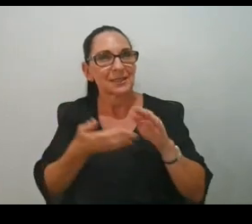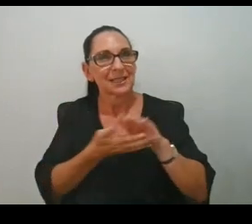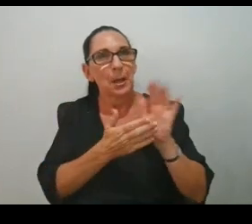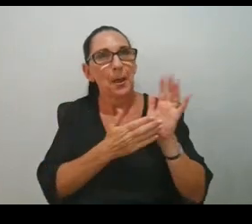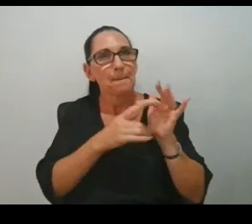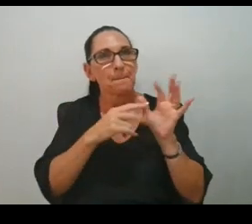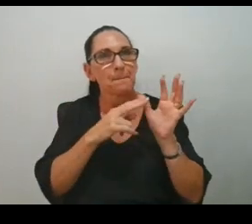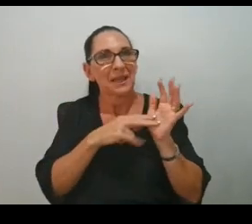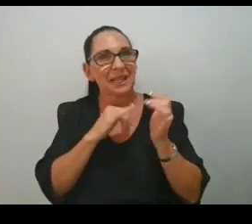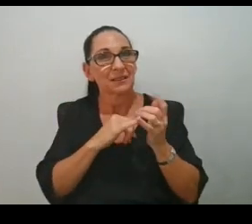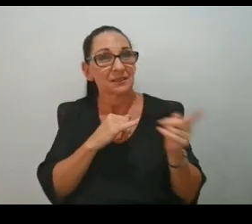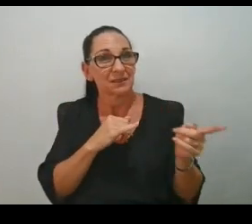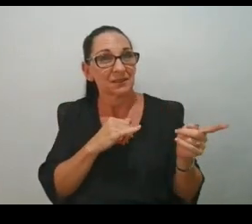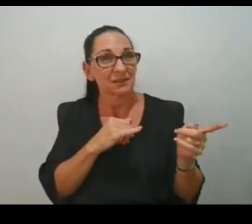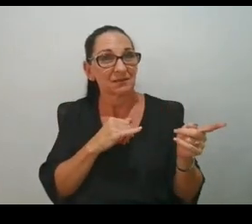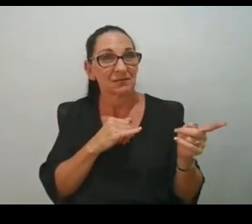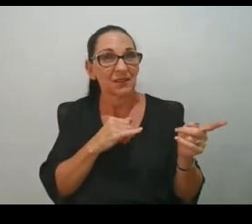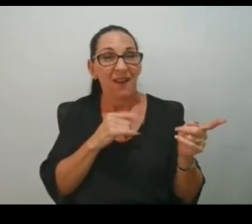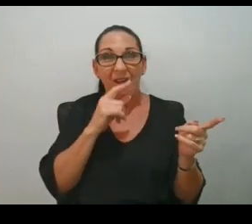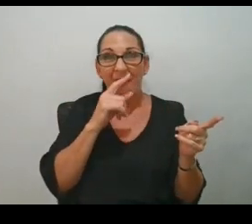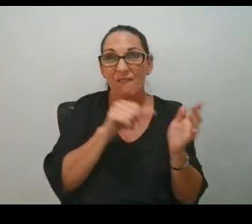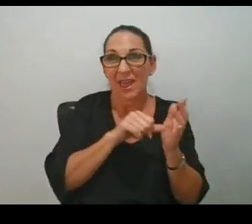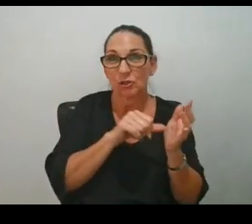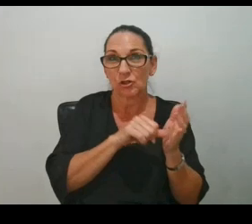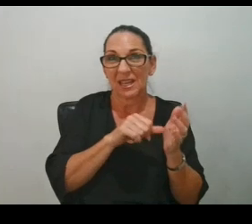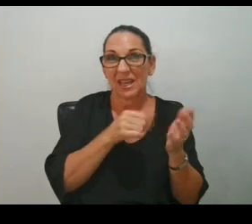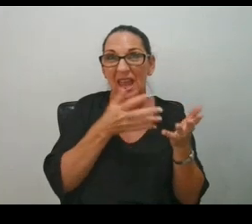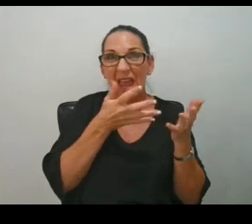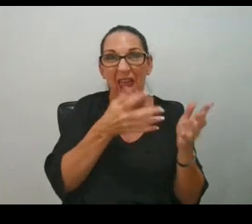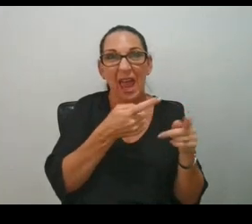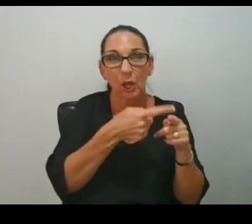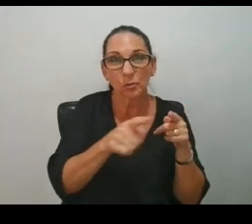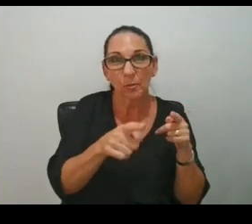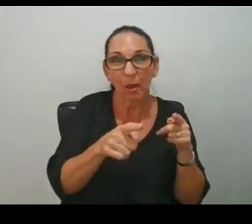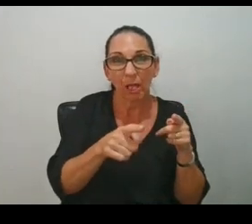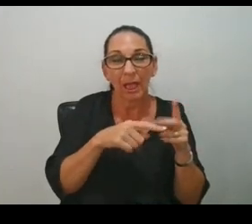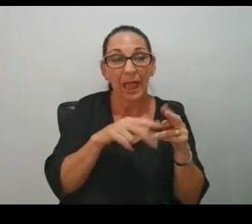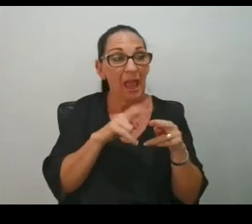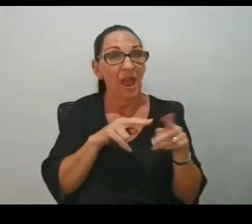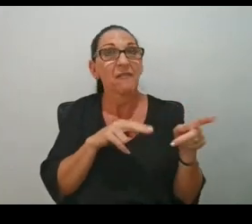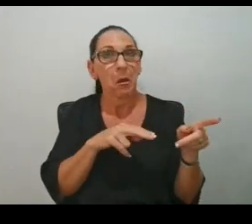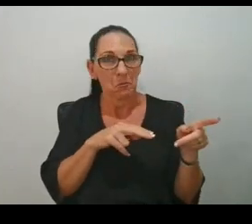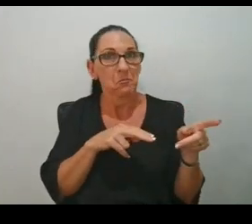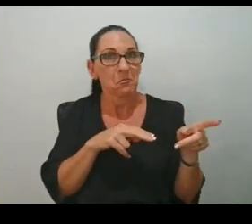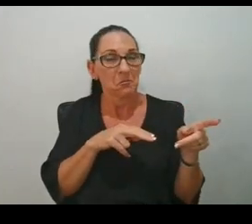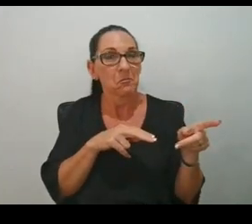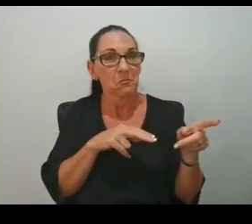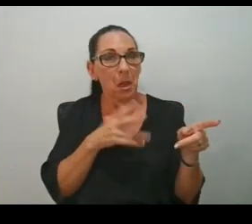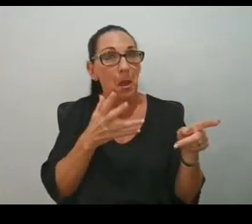the income and assets test yes or no uif they are are they eligible without paying a contribution